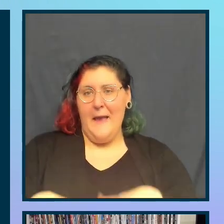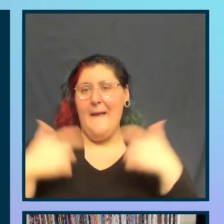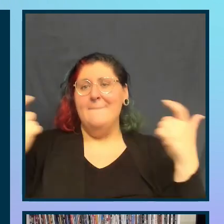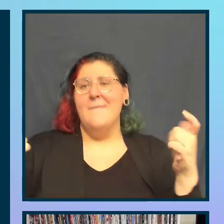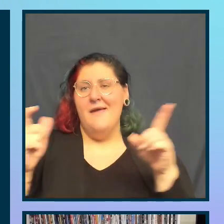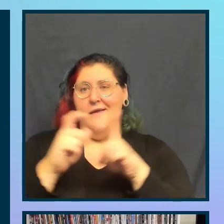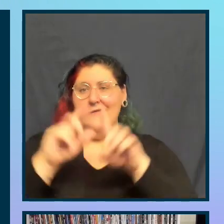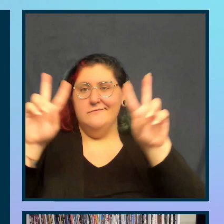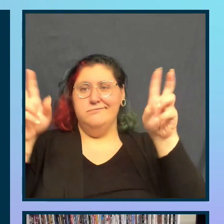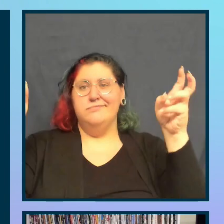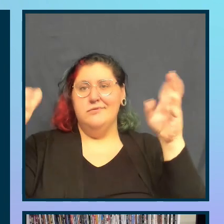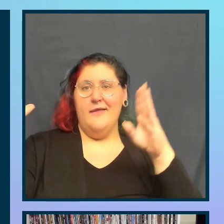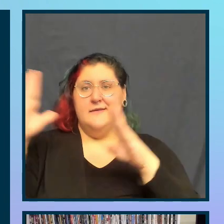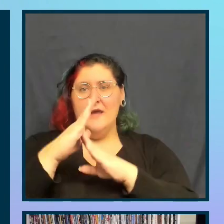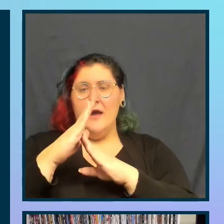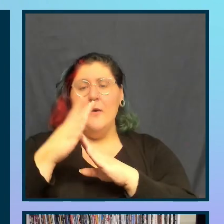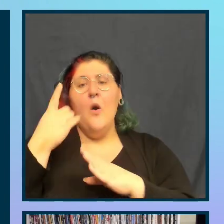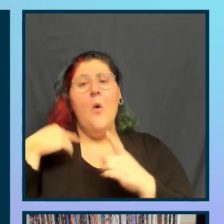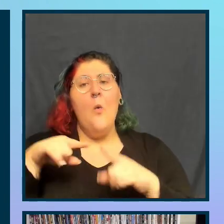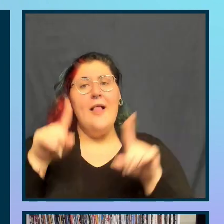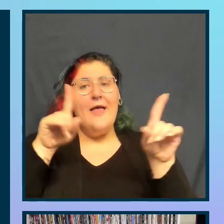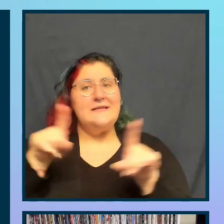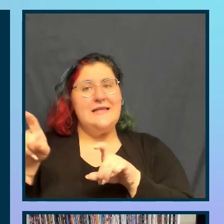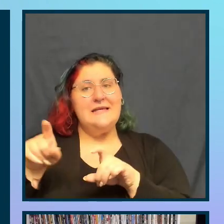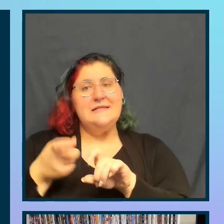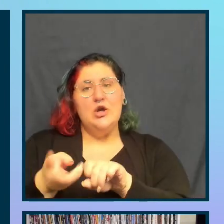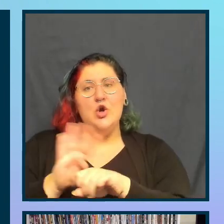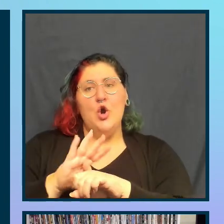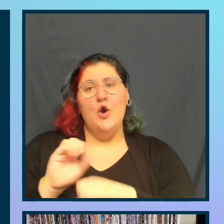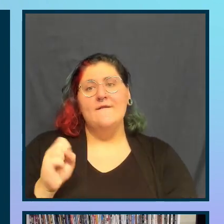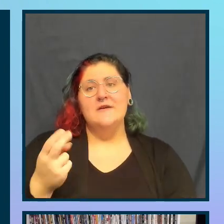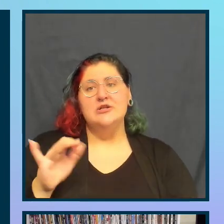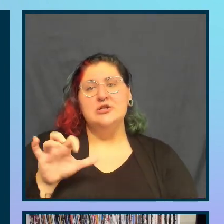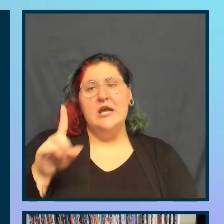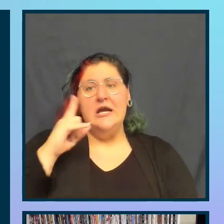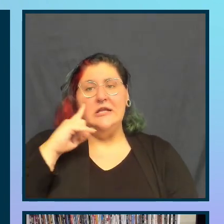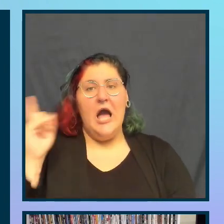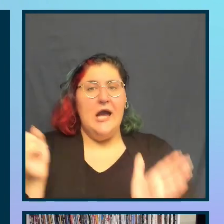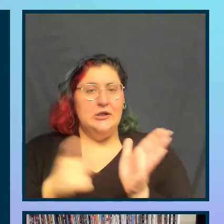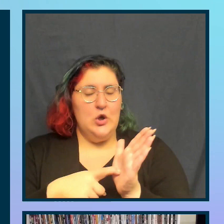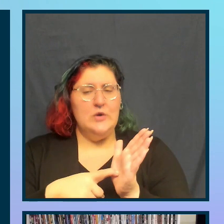So in testing COVID Shield, I noticed there were instances of larger bold texts that would appear throughout the app, usually at the top of a view.